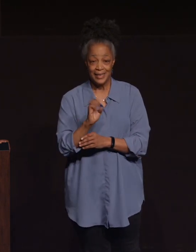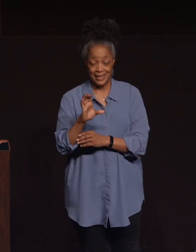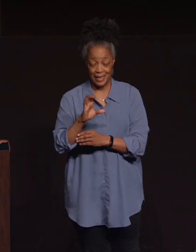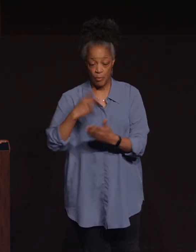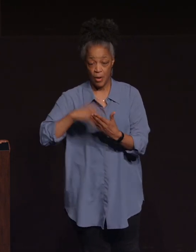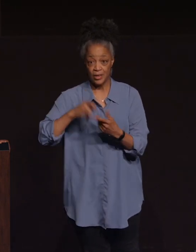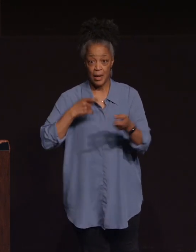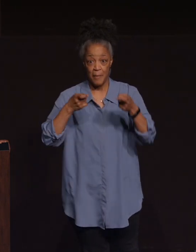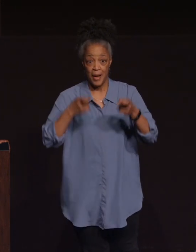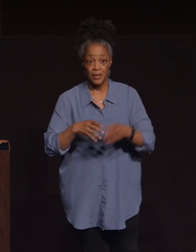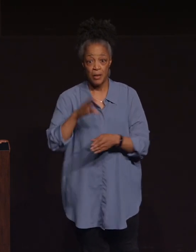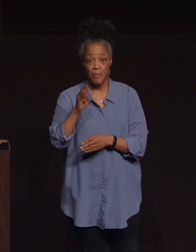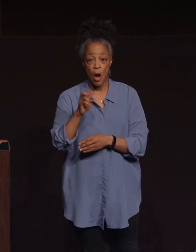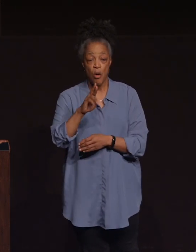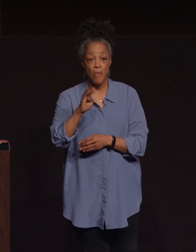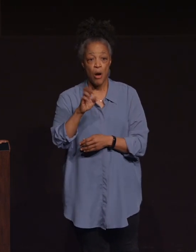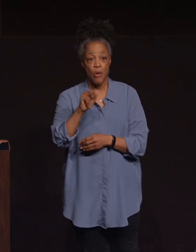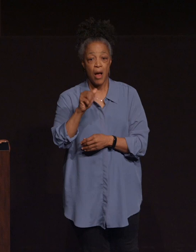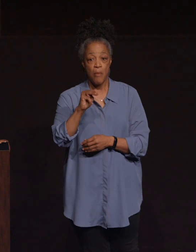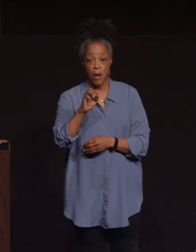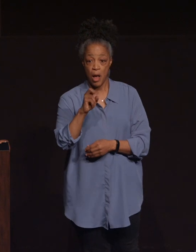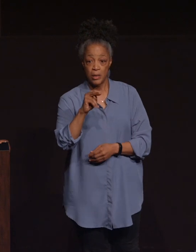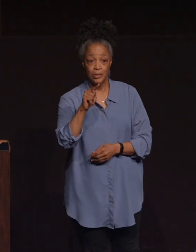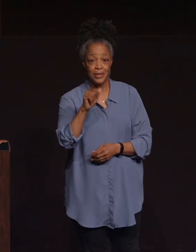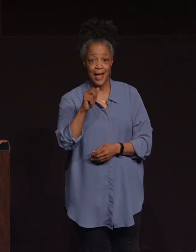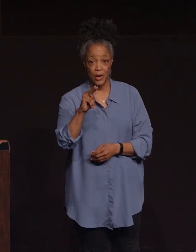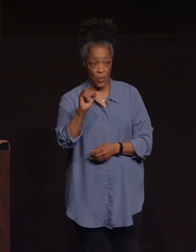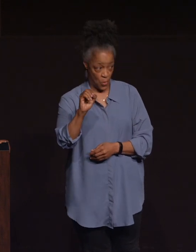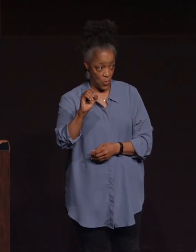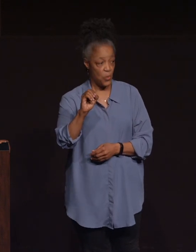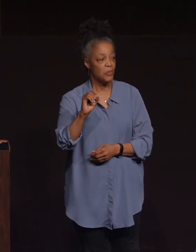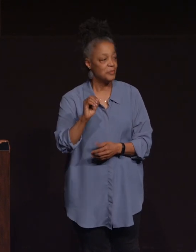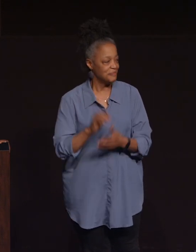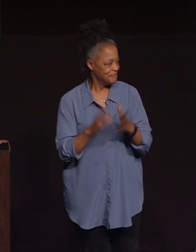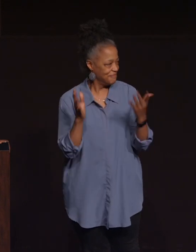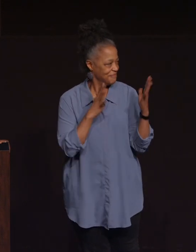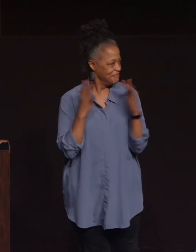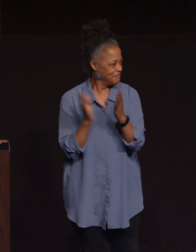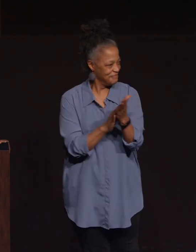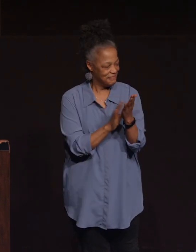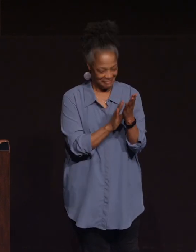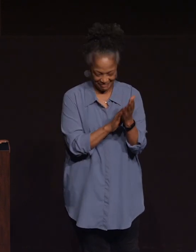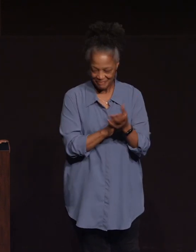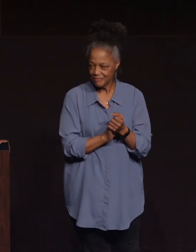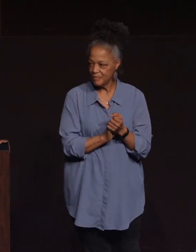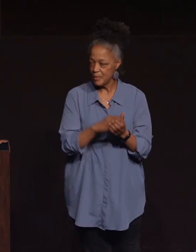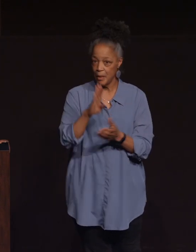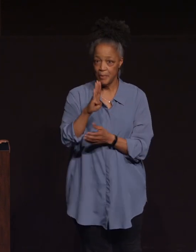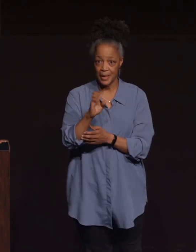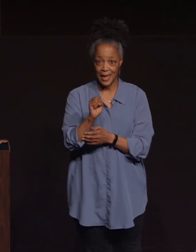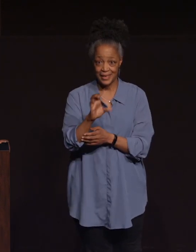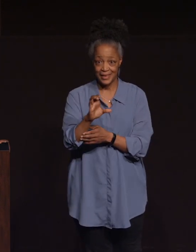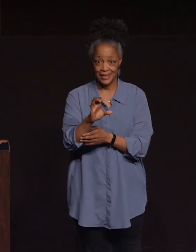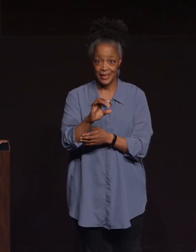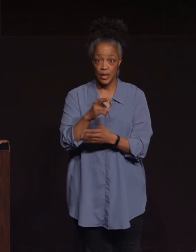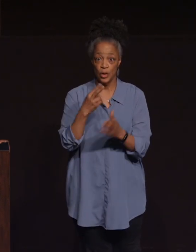extraordinaire, Barbara Montano; BSC graduate student assistants,